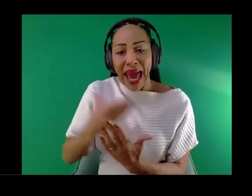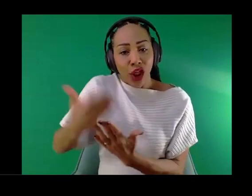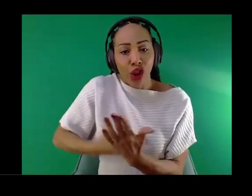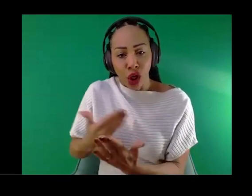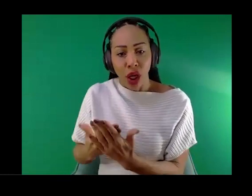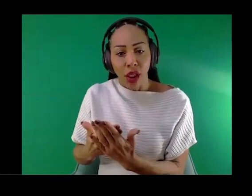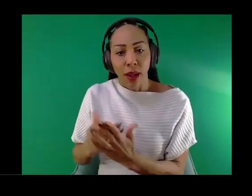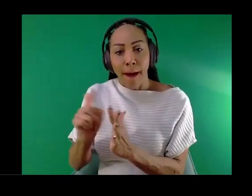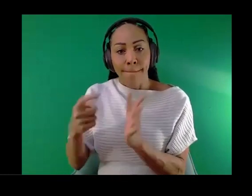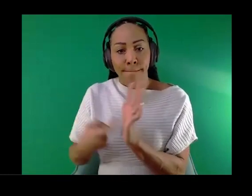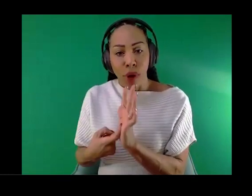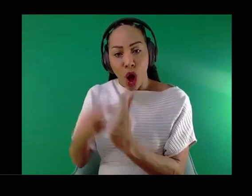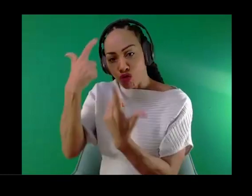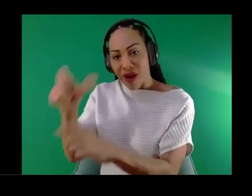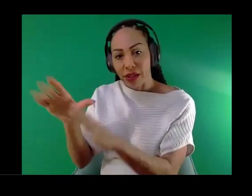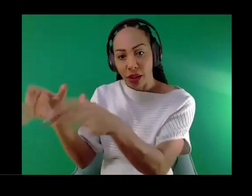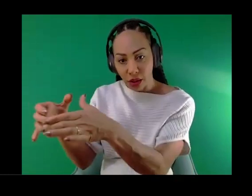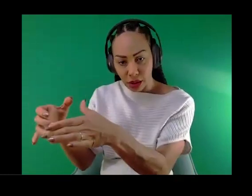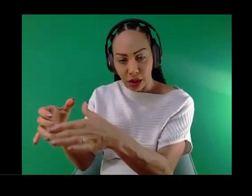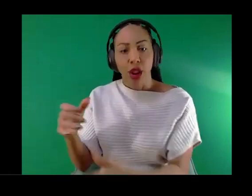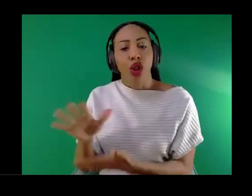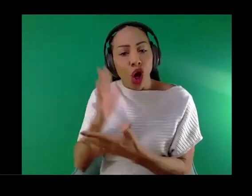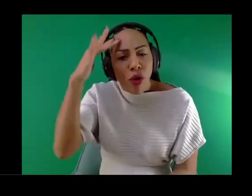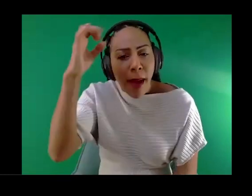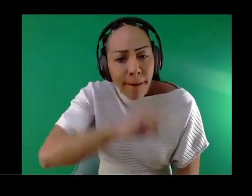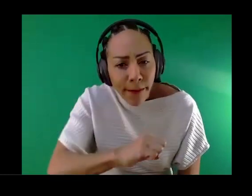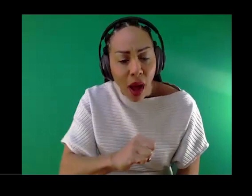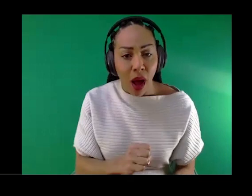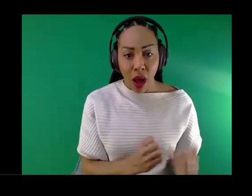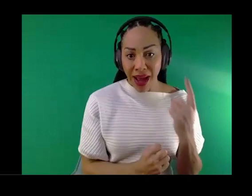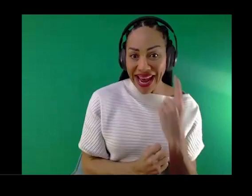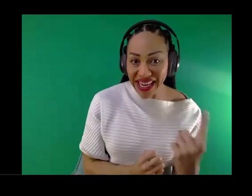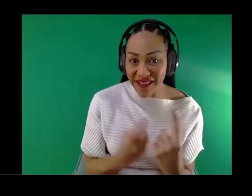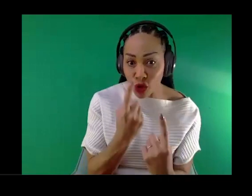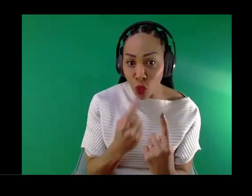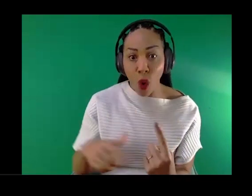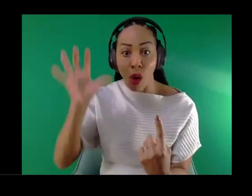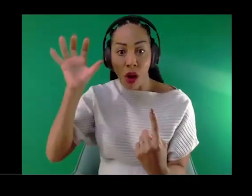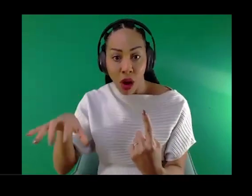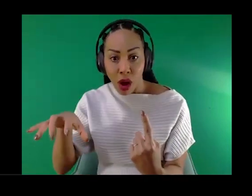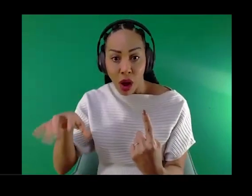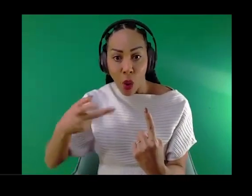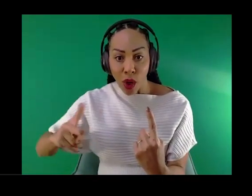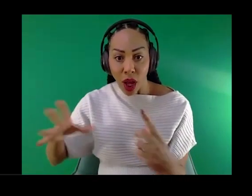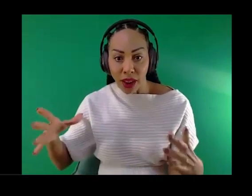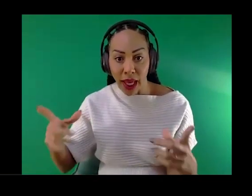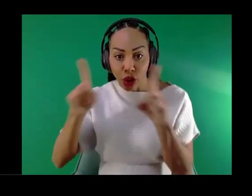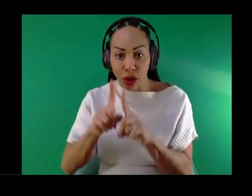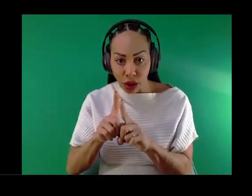the hosts and the artists will be paired together and will then choose a lead applicant to submit